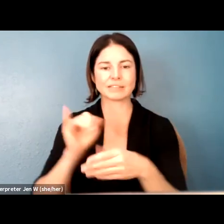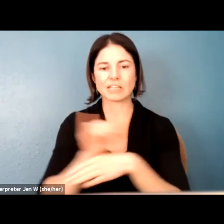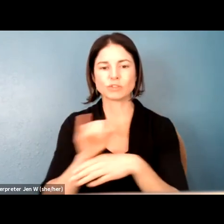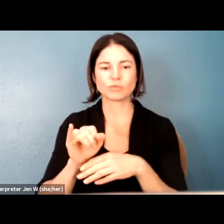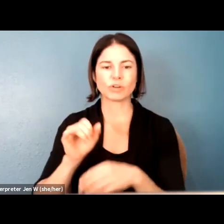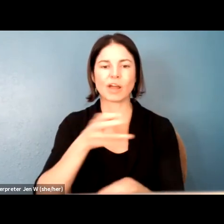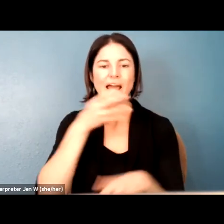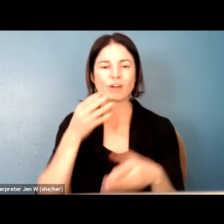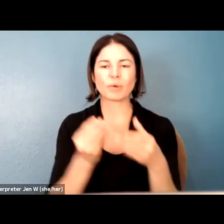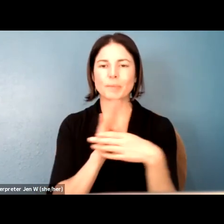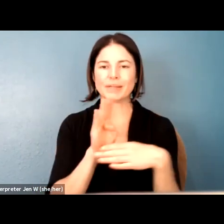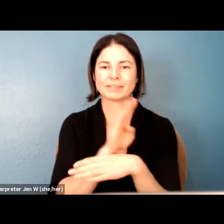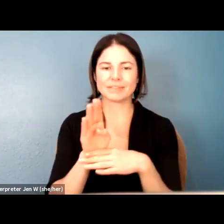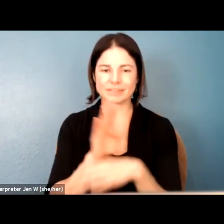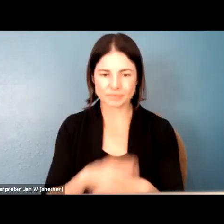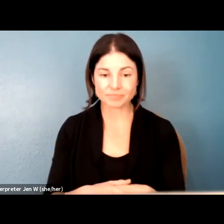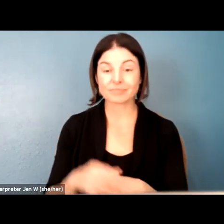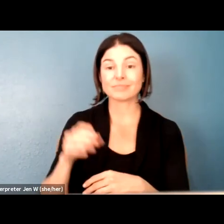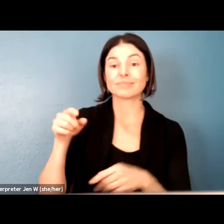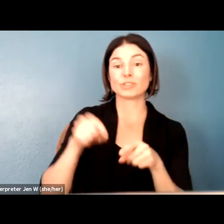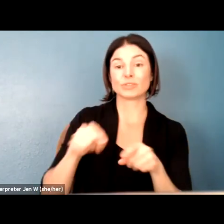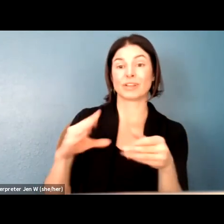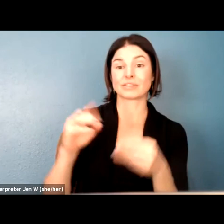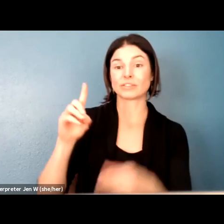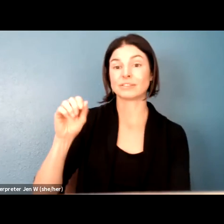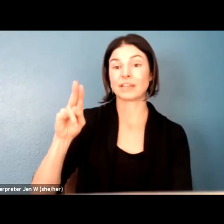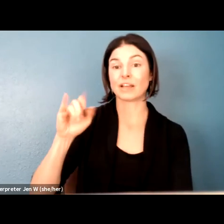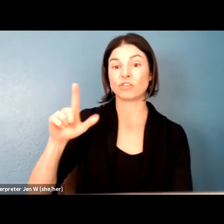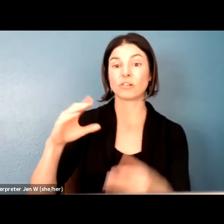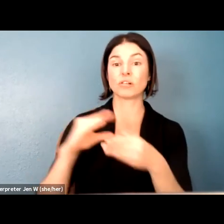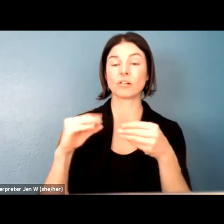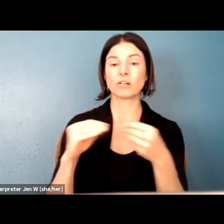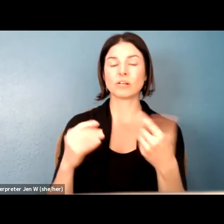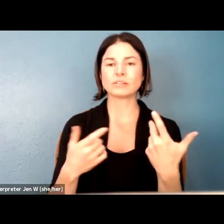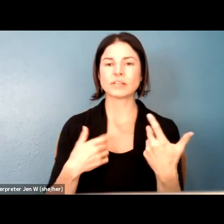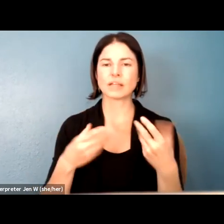discussion, Dan shared that, quote, land opens imaginaries of